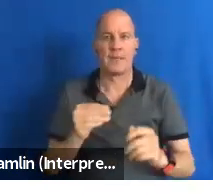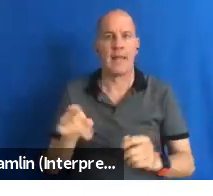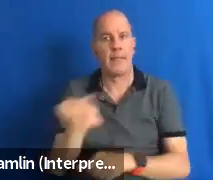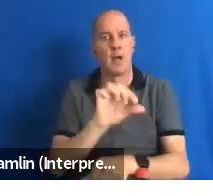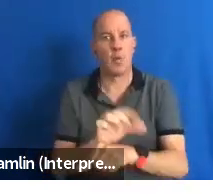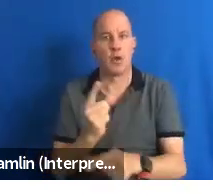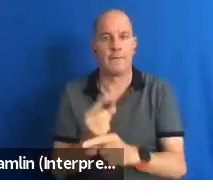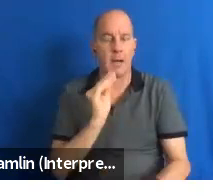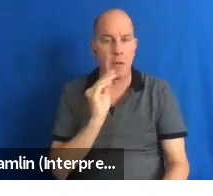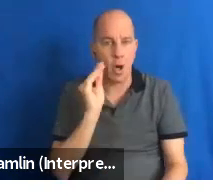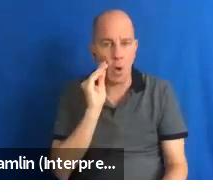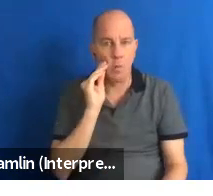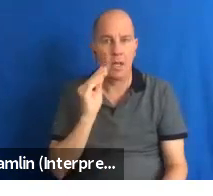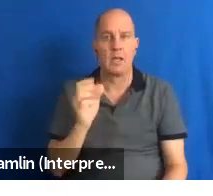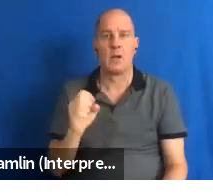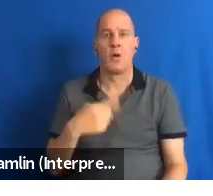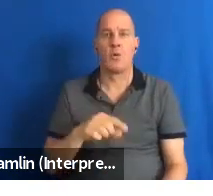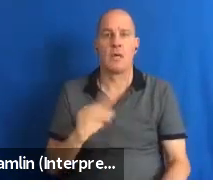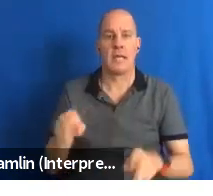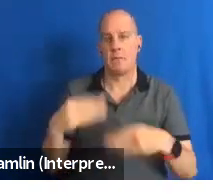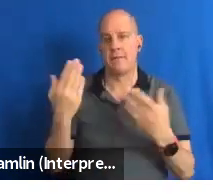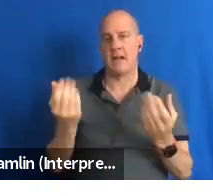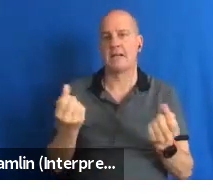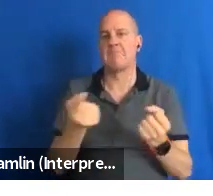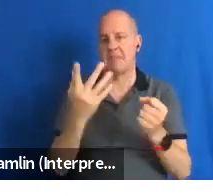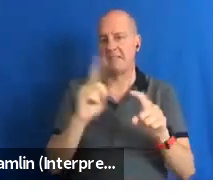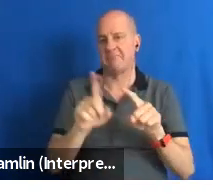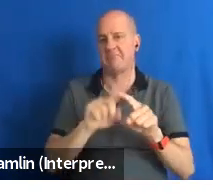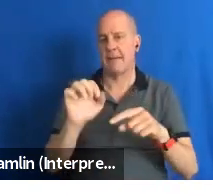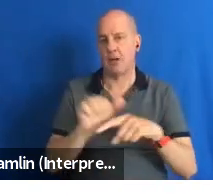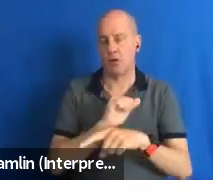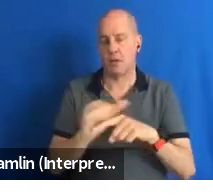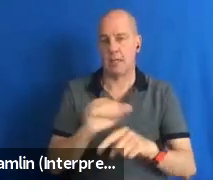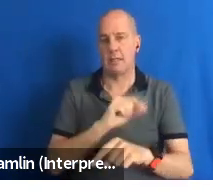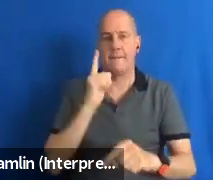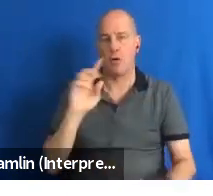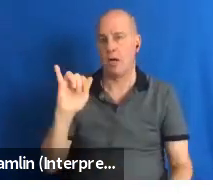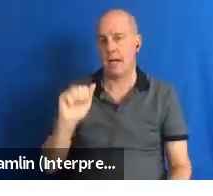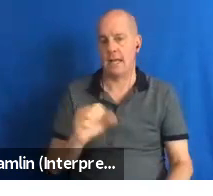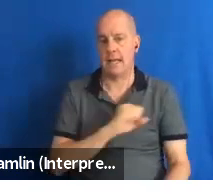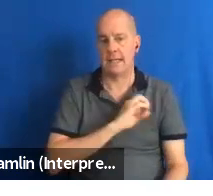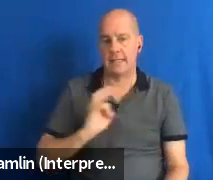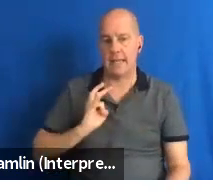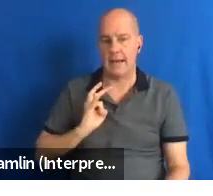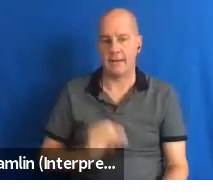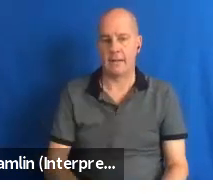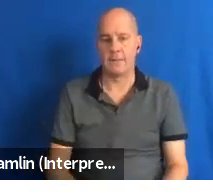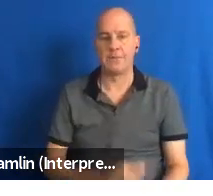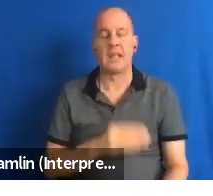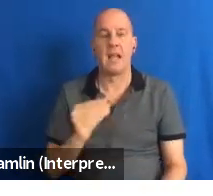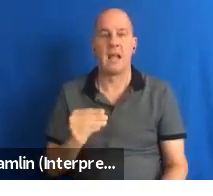home. So we provided a number of trainings to IA staff around items such as how to interact